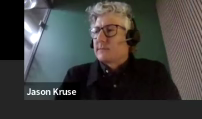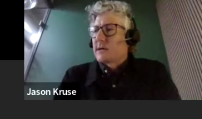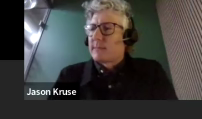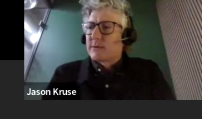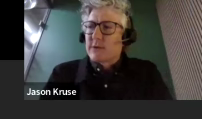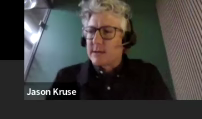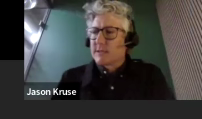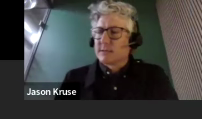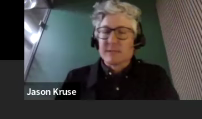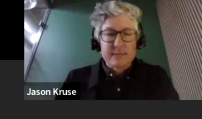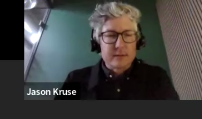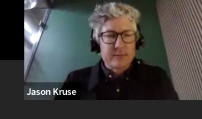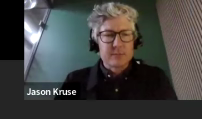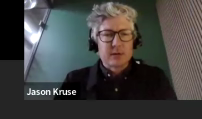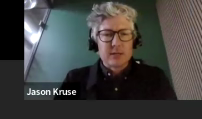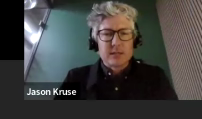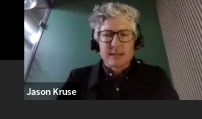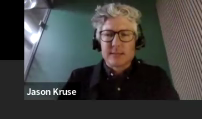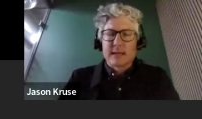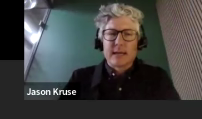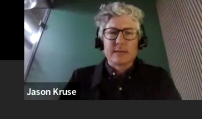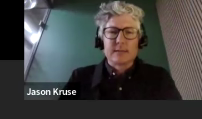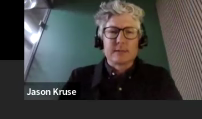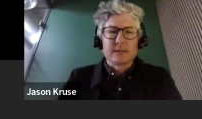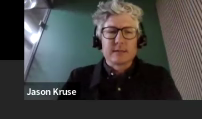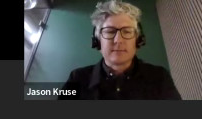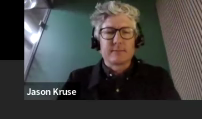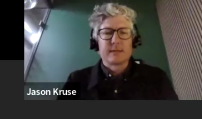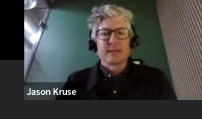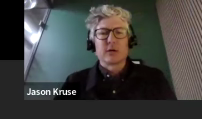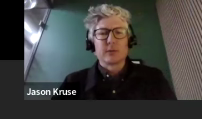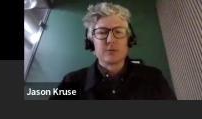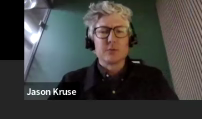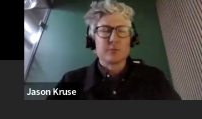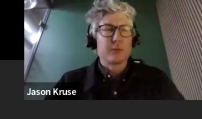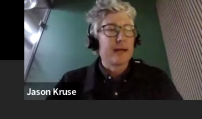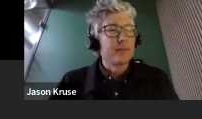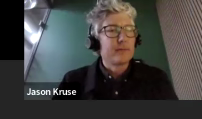of talking about the strategies specifically of this project and some of the things that go into planning